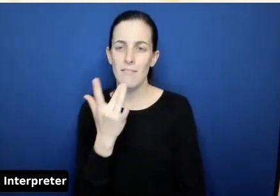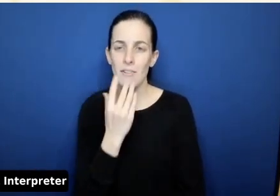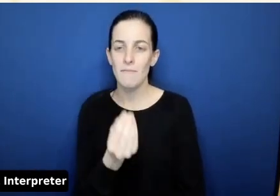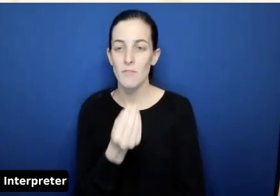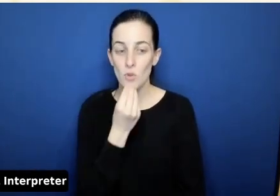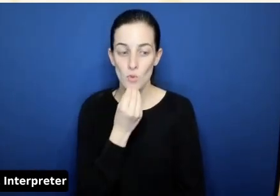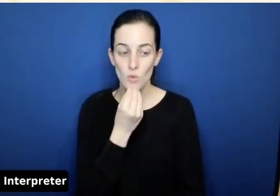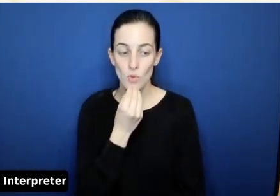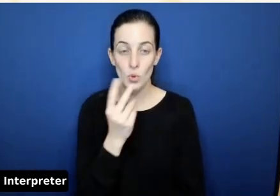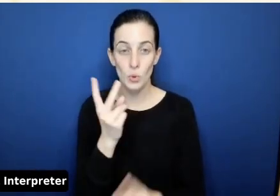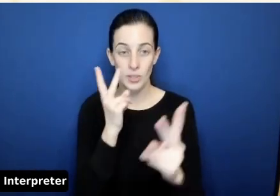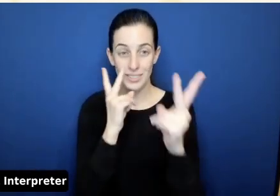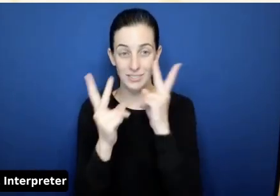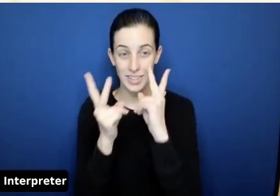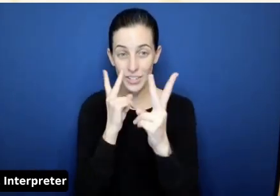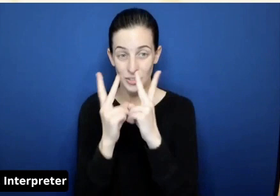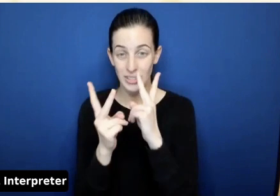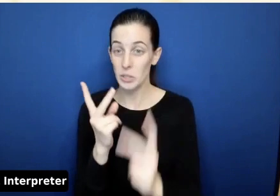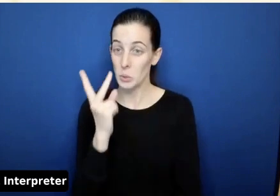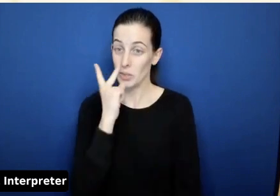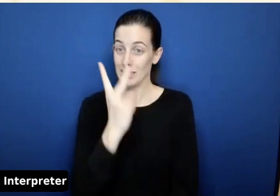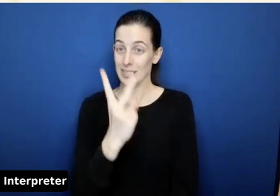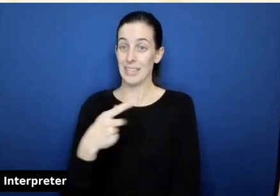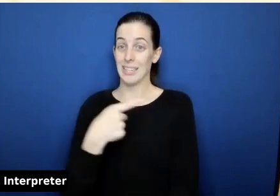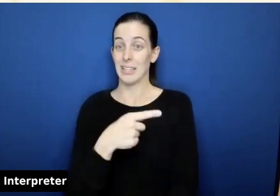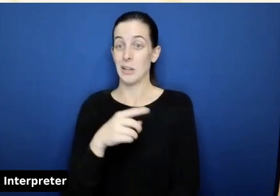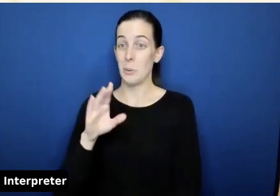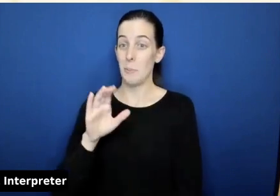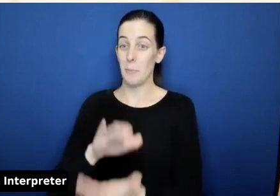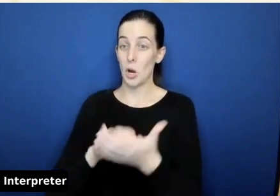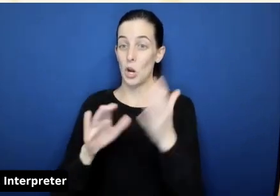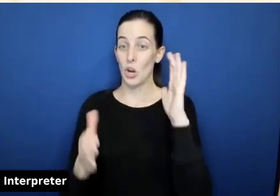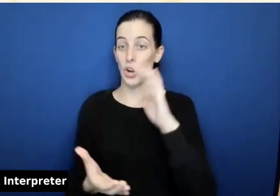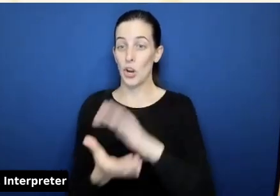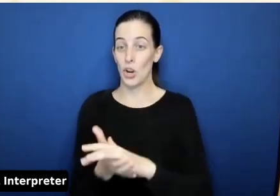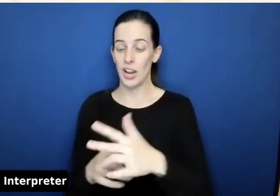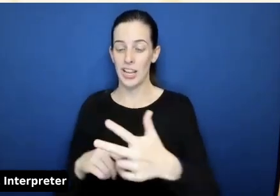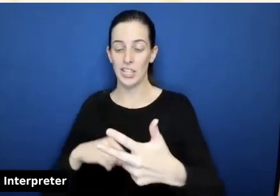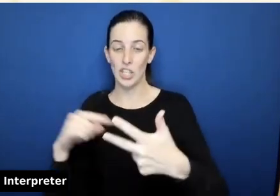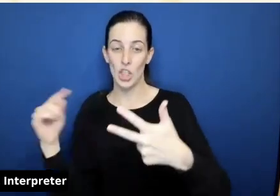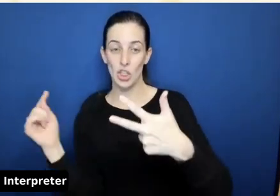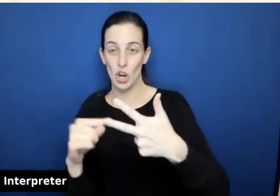as burger, that is option three. But the value of aria-activedescendant